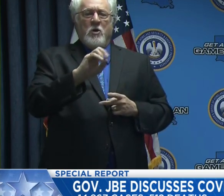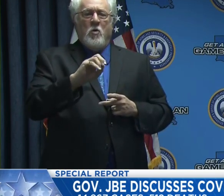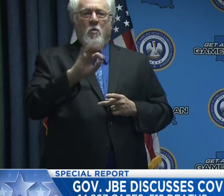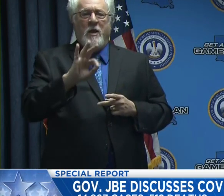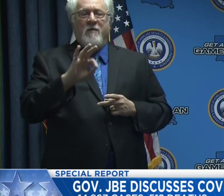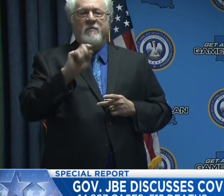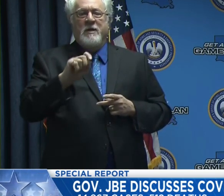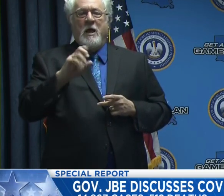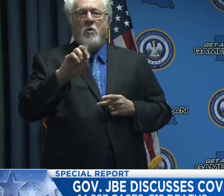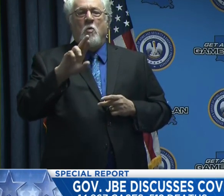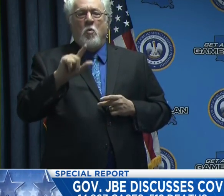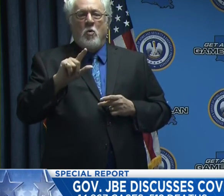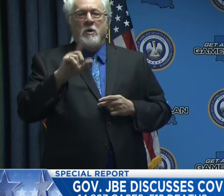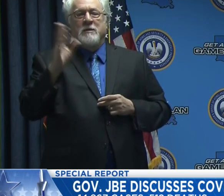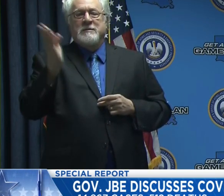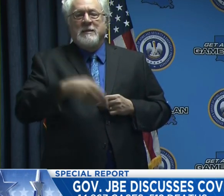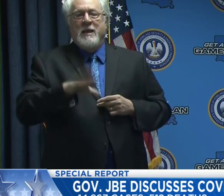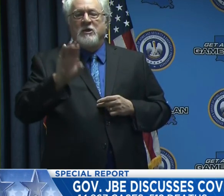IT WILL BE ON TONIGHT.